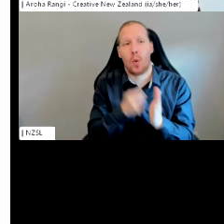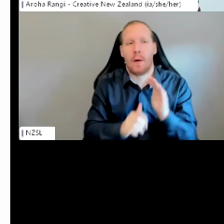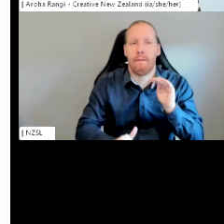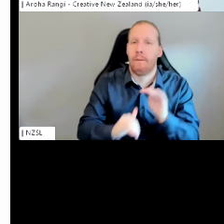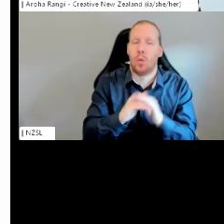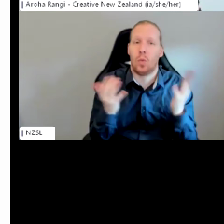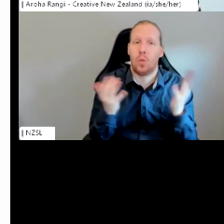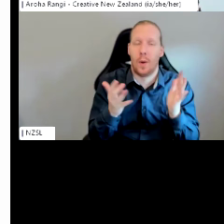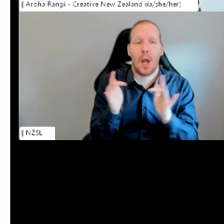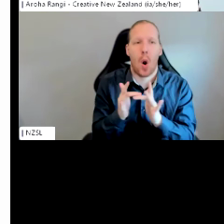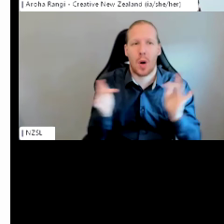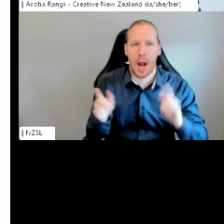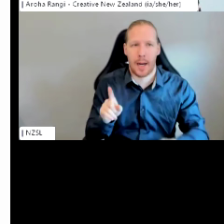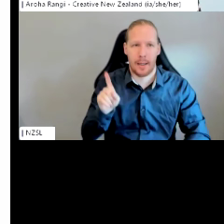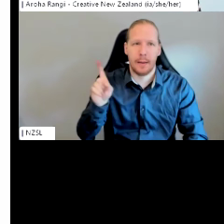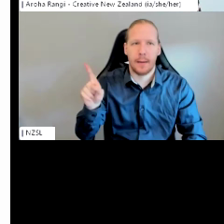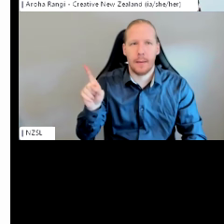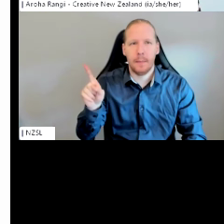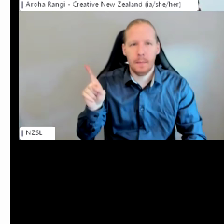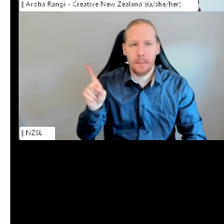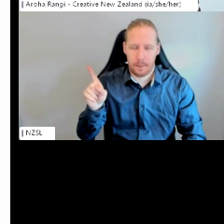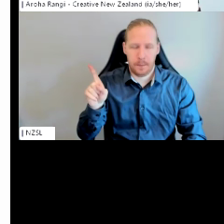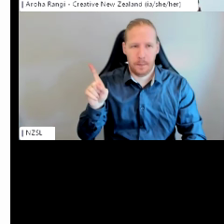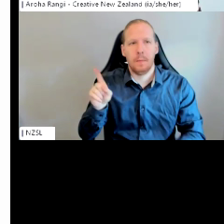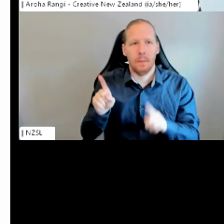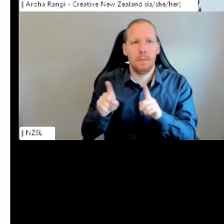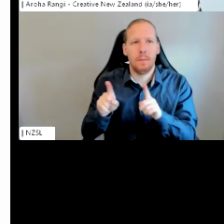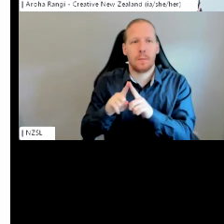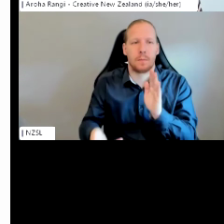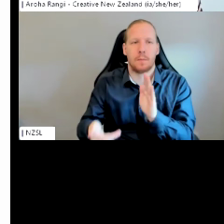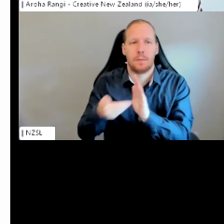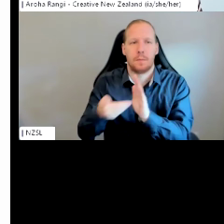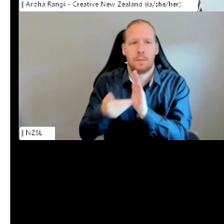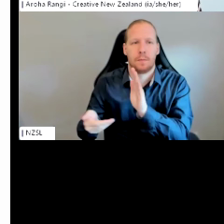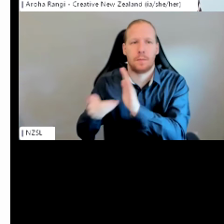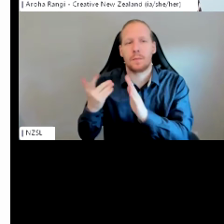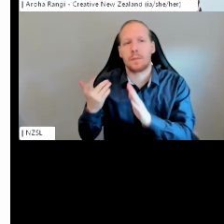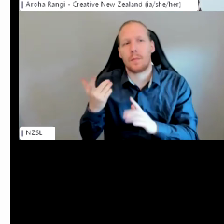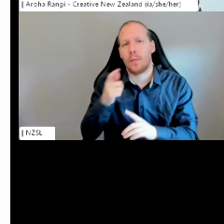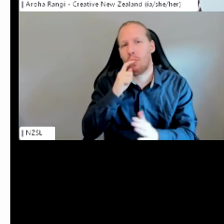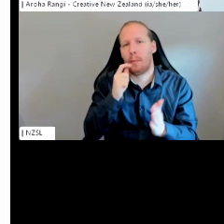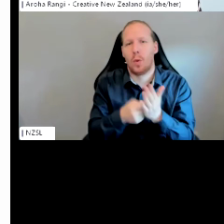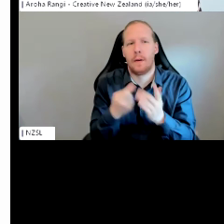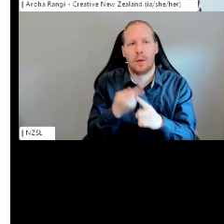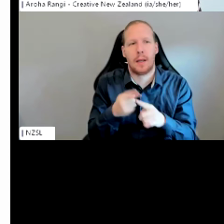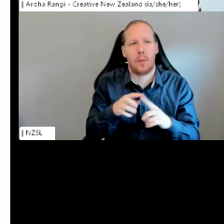a number of uh companion reports that look at Pacifica and Māori and various other community